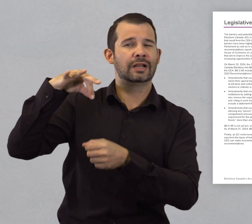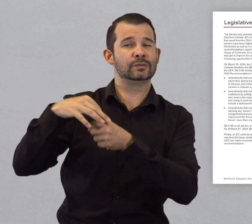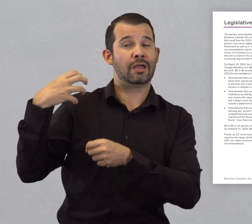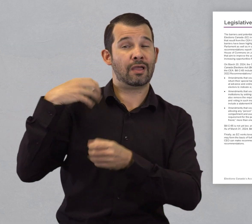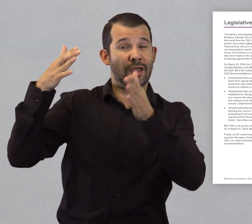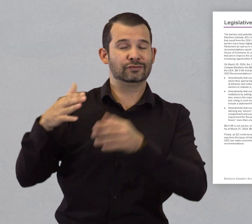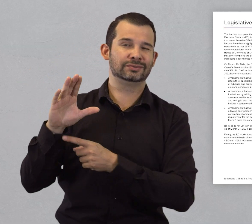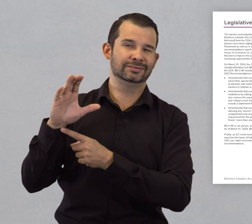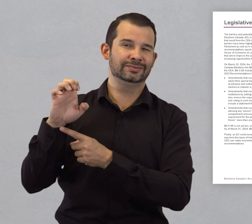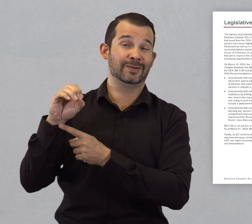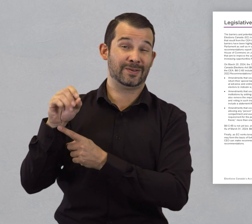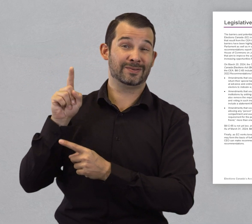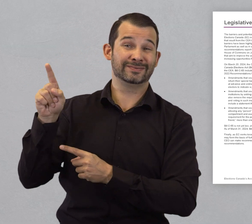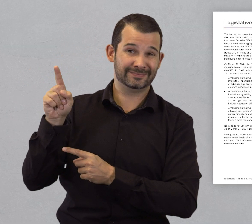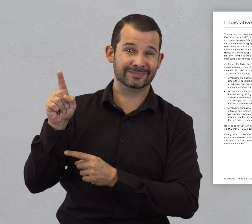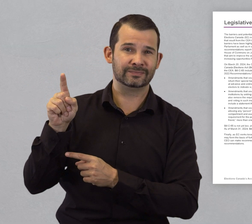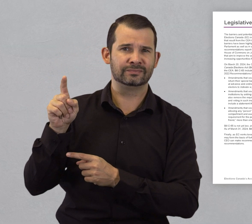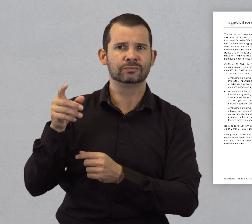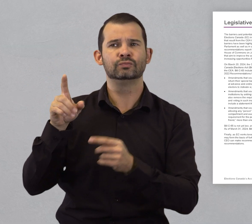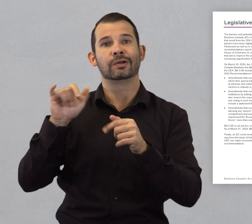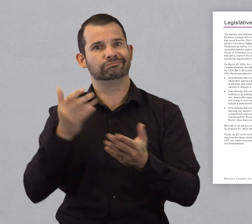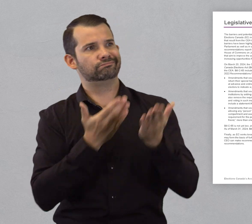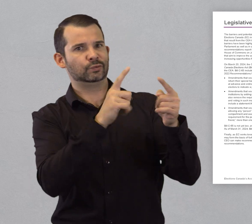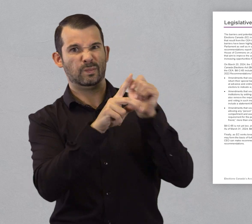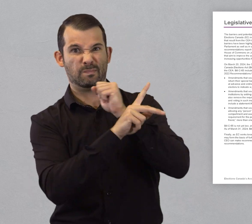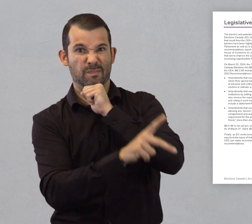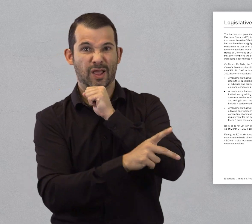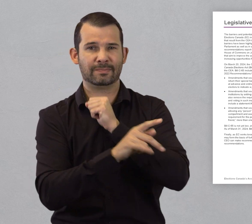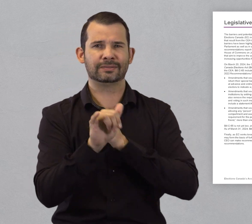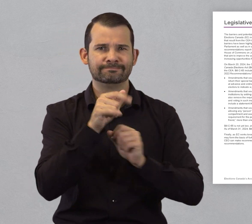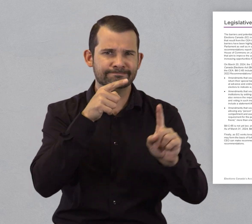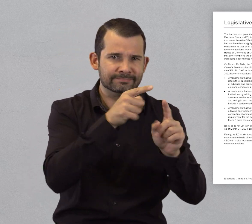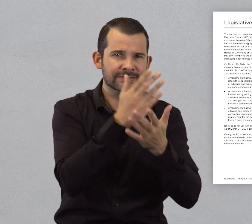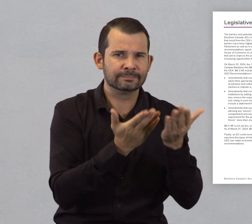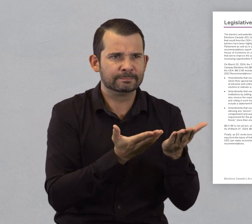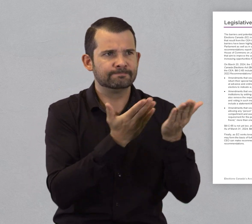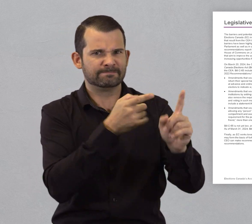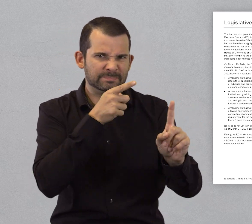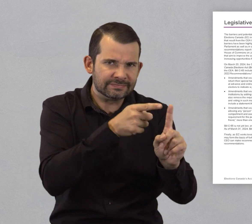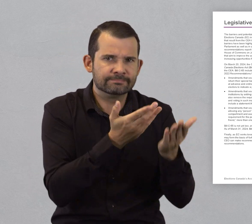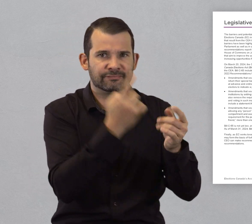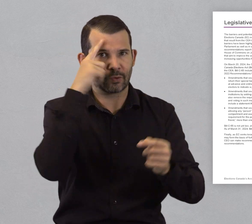Electoral Officer (CEO) to Parliament as well as in specific recommendations made